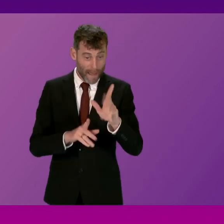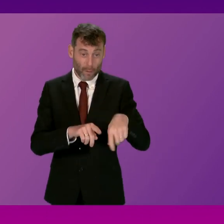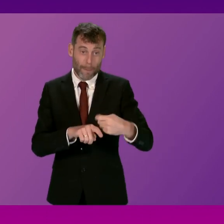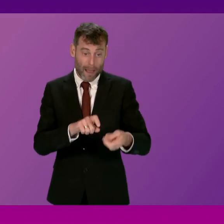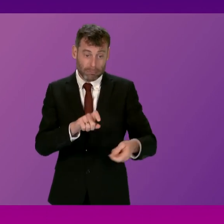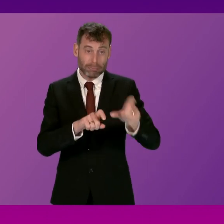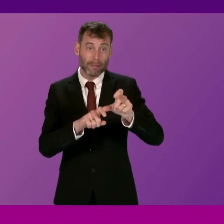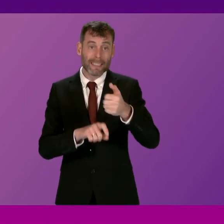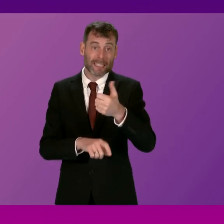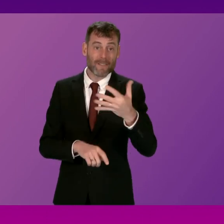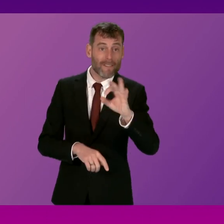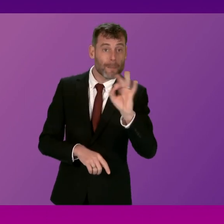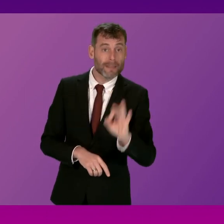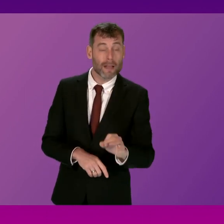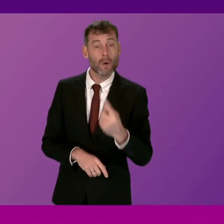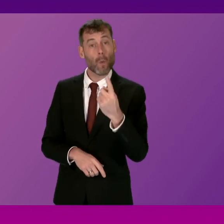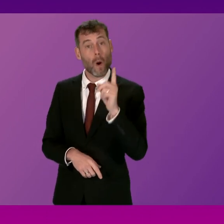A woman from Glasgow said to researchers: